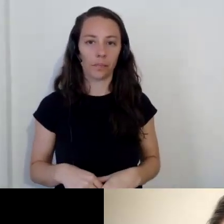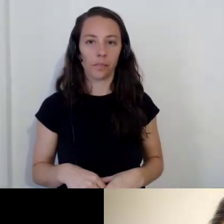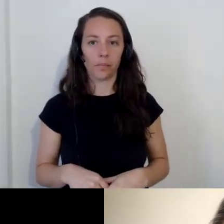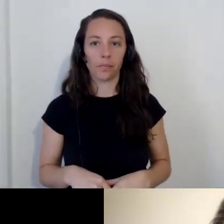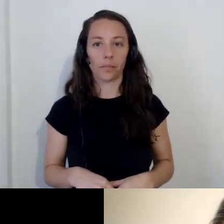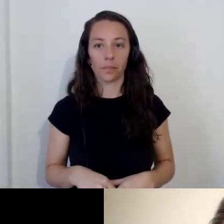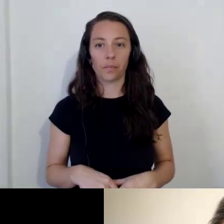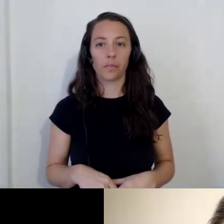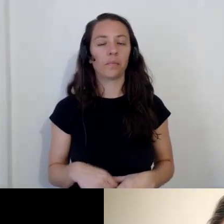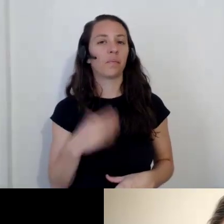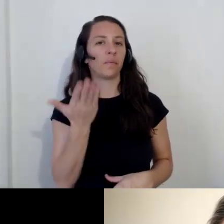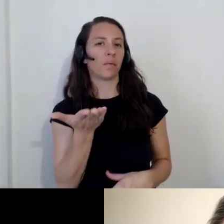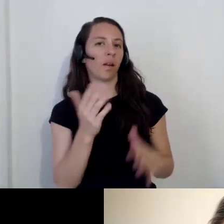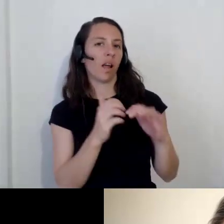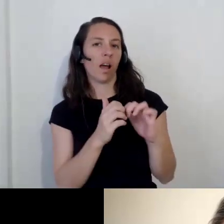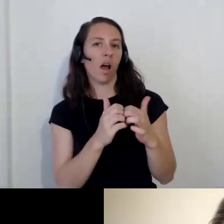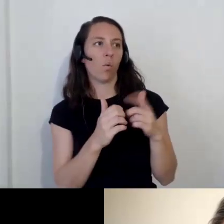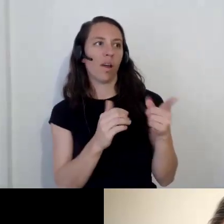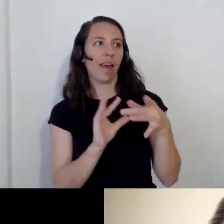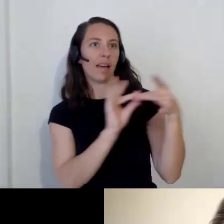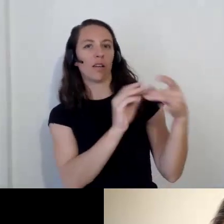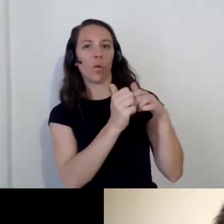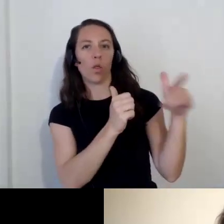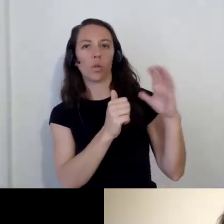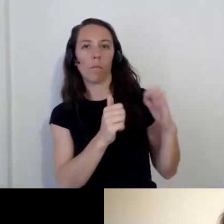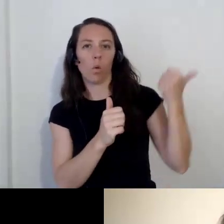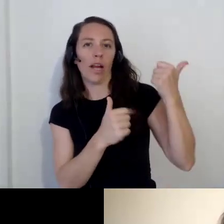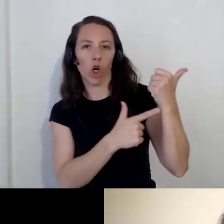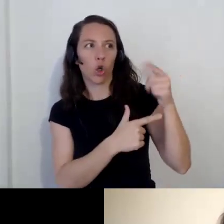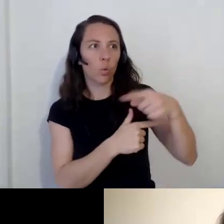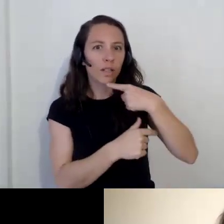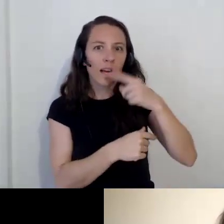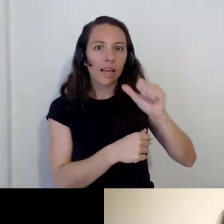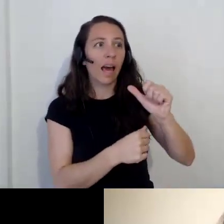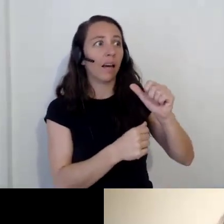are people connected with the employers? You said you can make yourself visible or not.